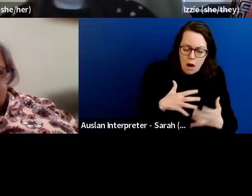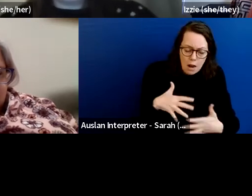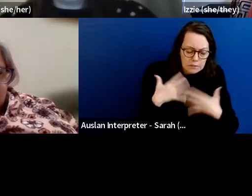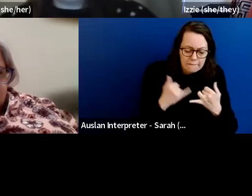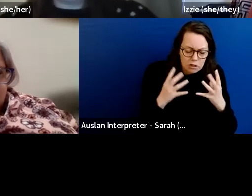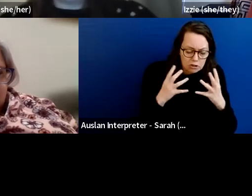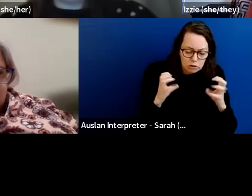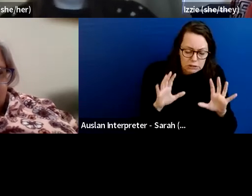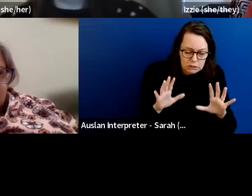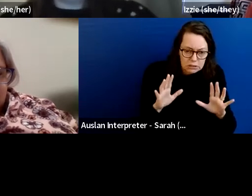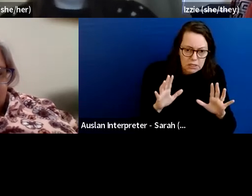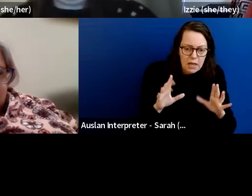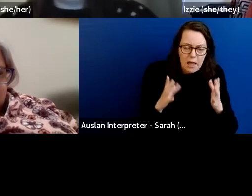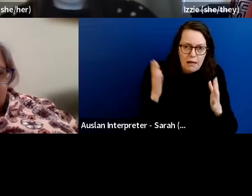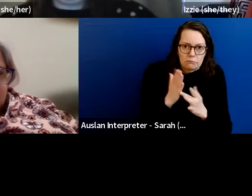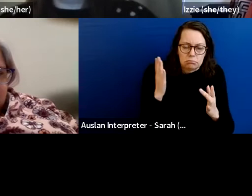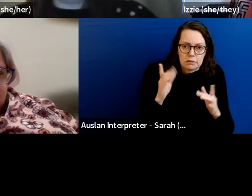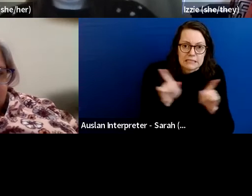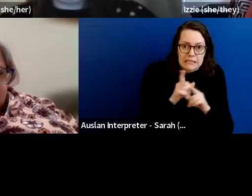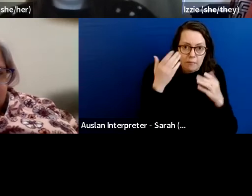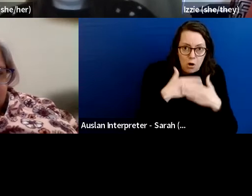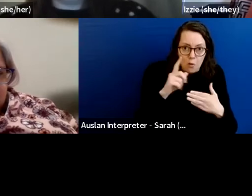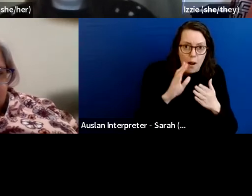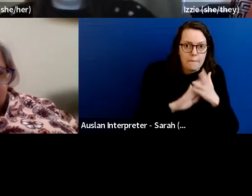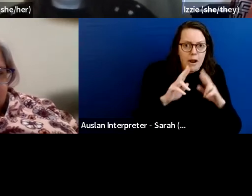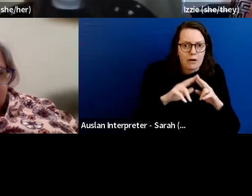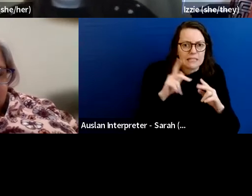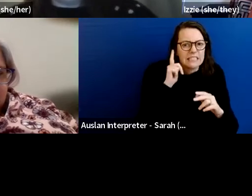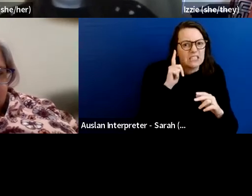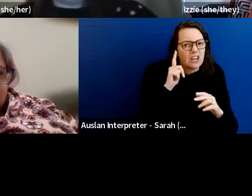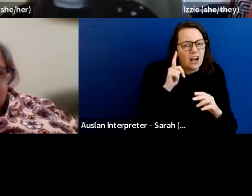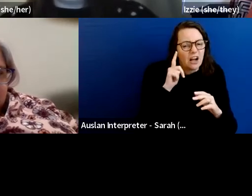stressed but funnily enough that same night was the parent teacher night.